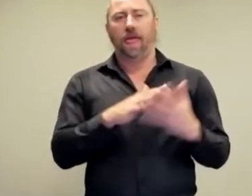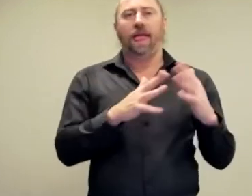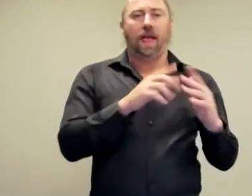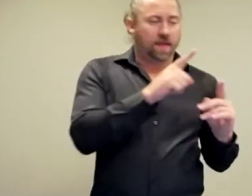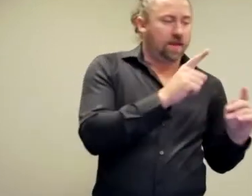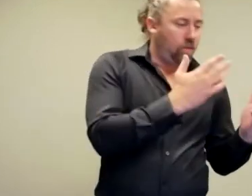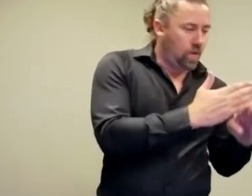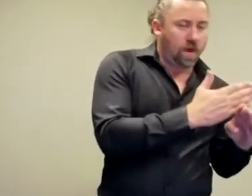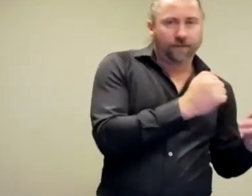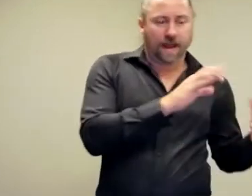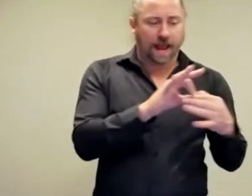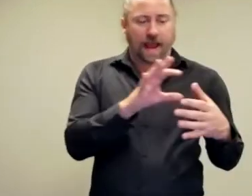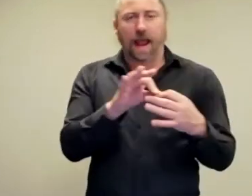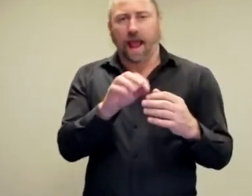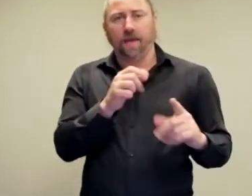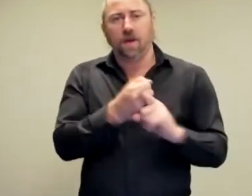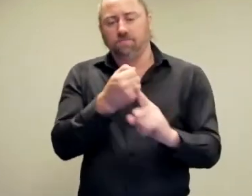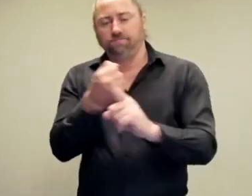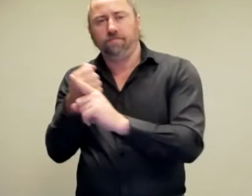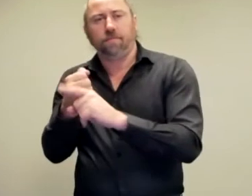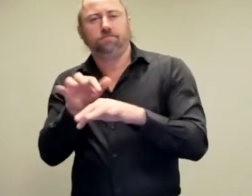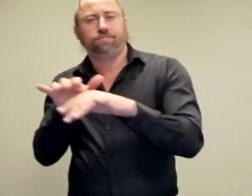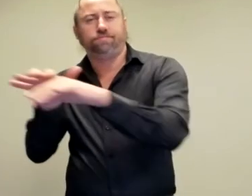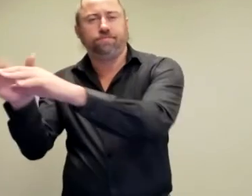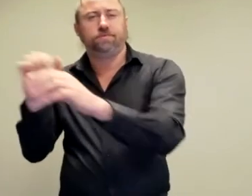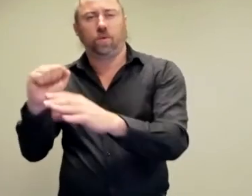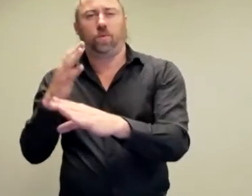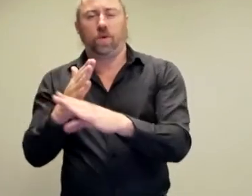works? I suppose they're both